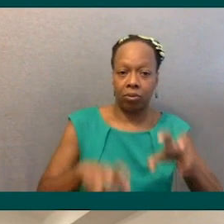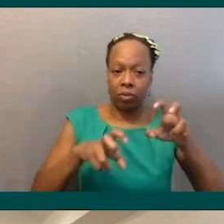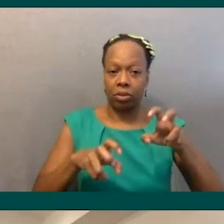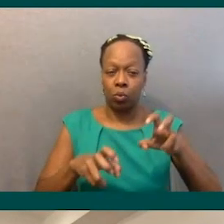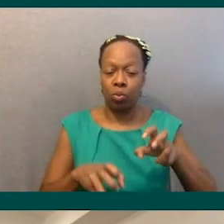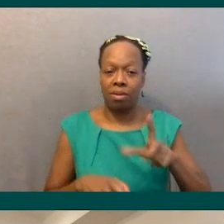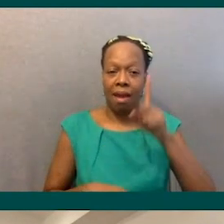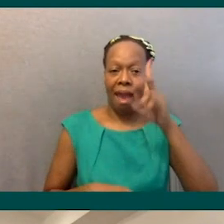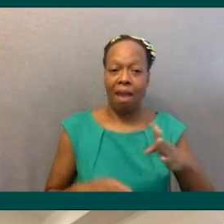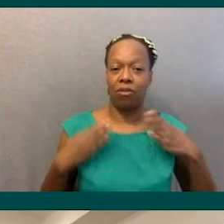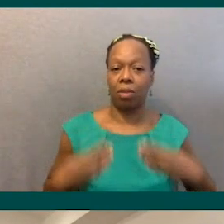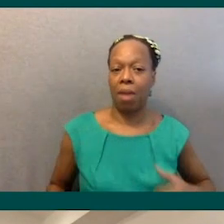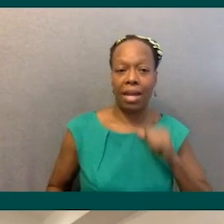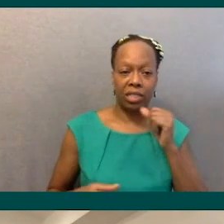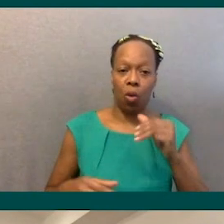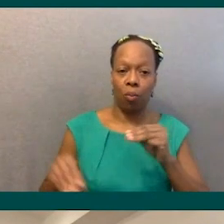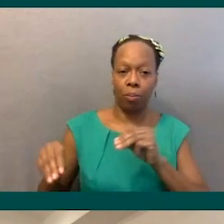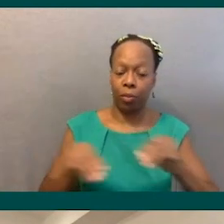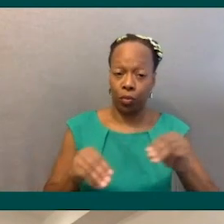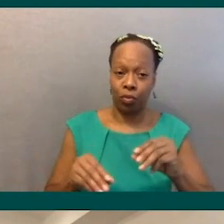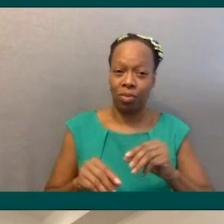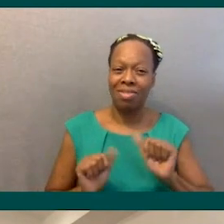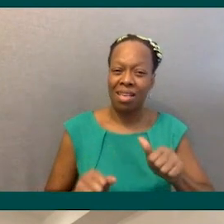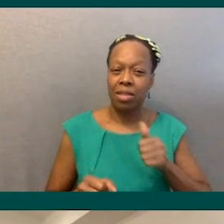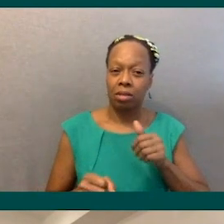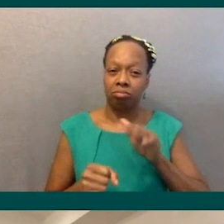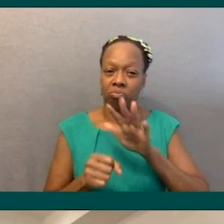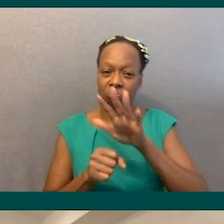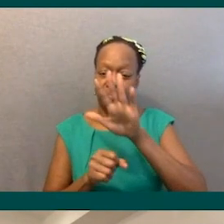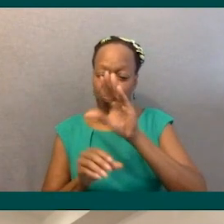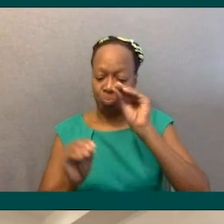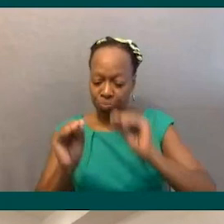but we can also, and more as importantly,